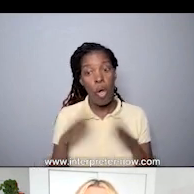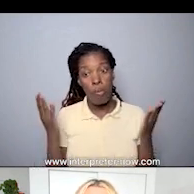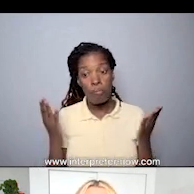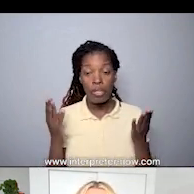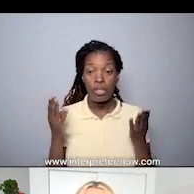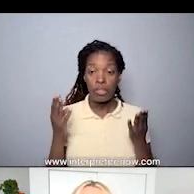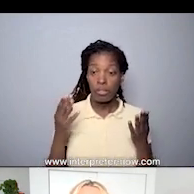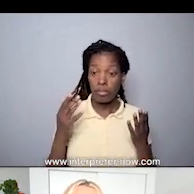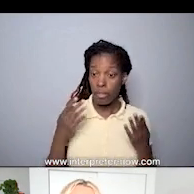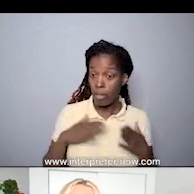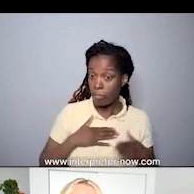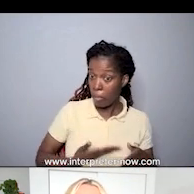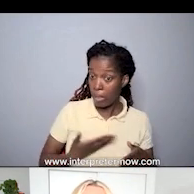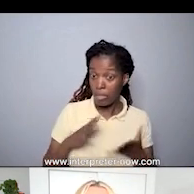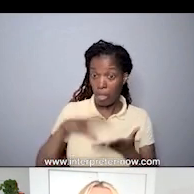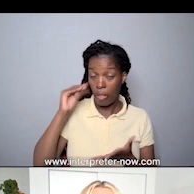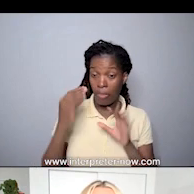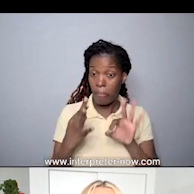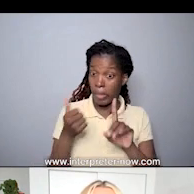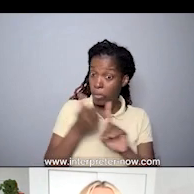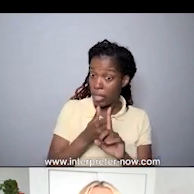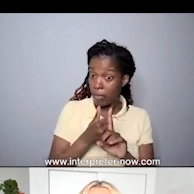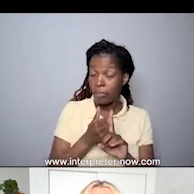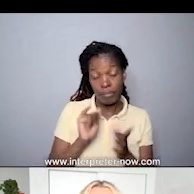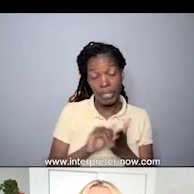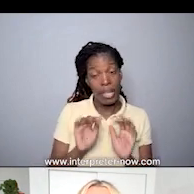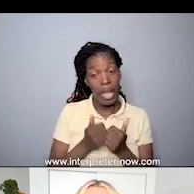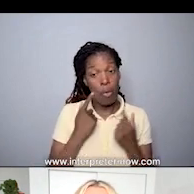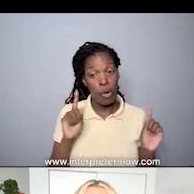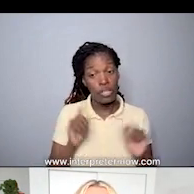So be open to that feedback as well. Again, do something.